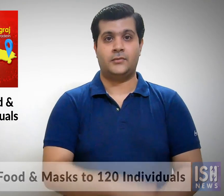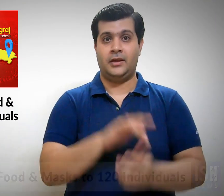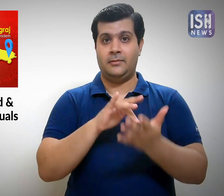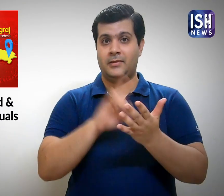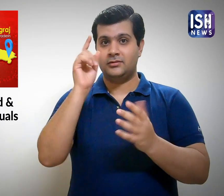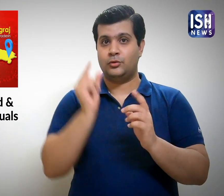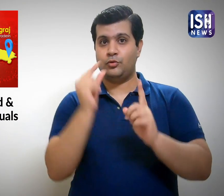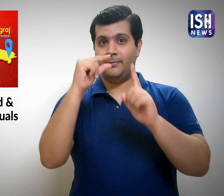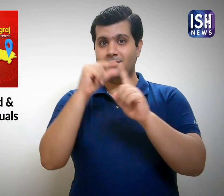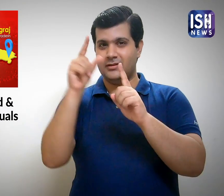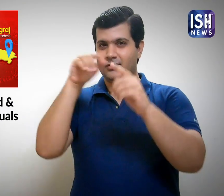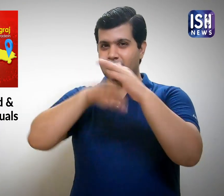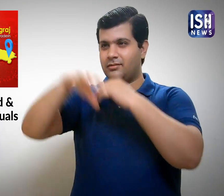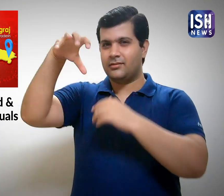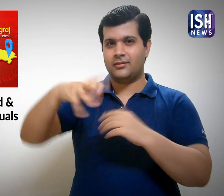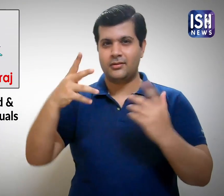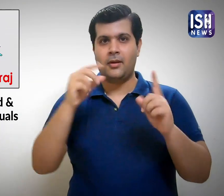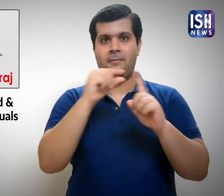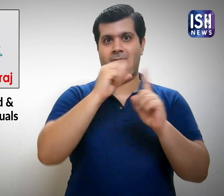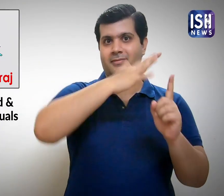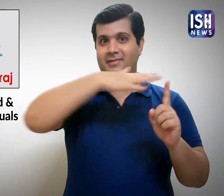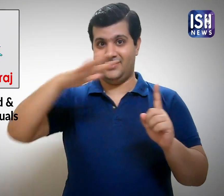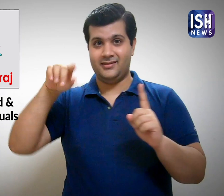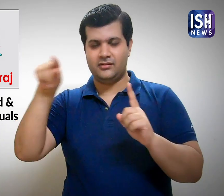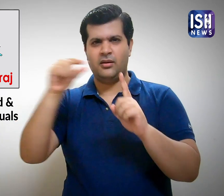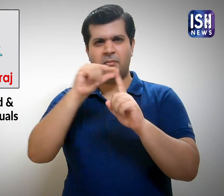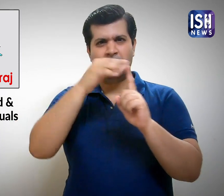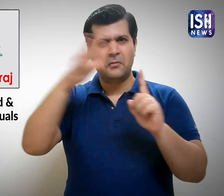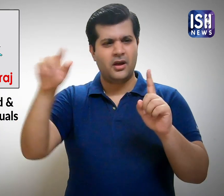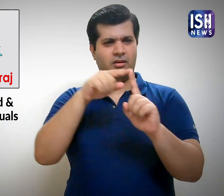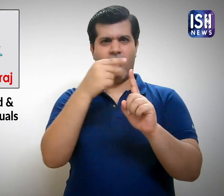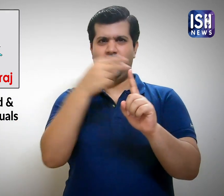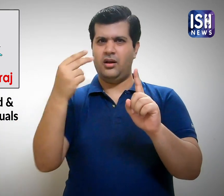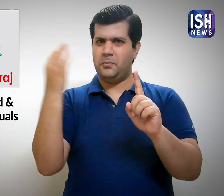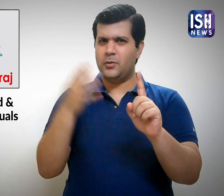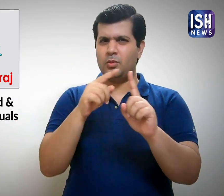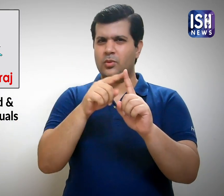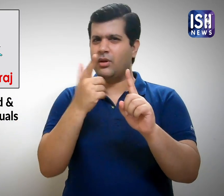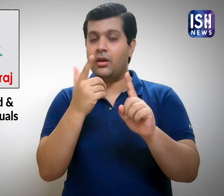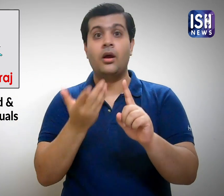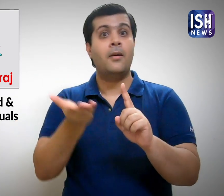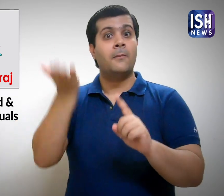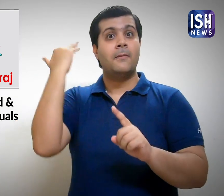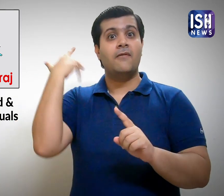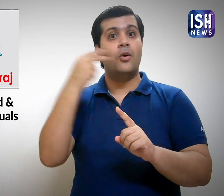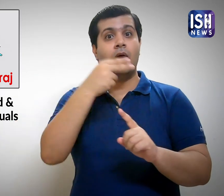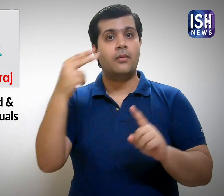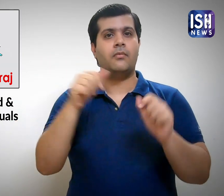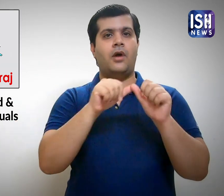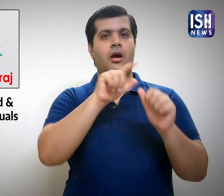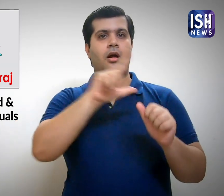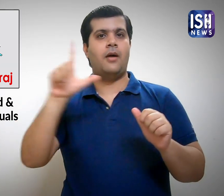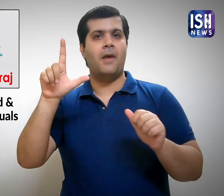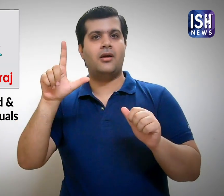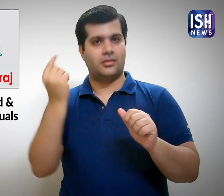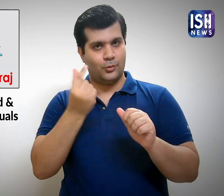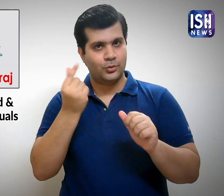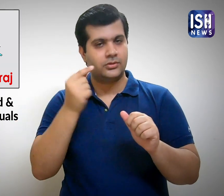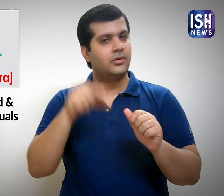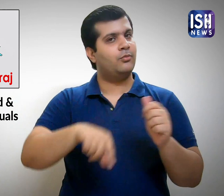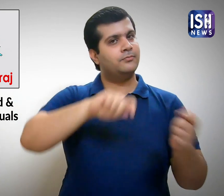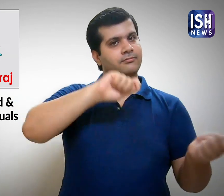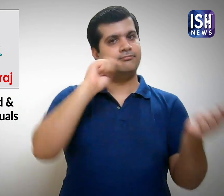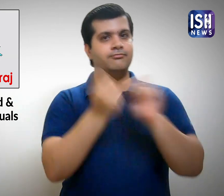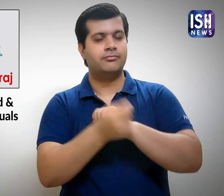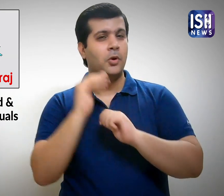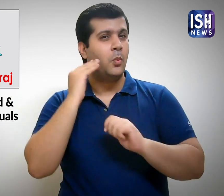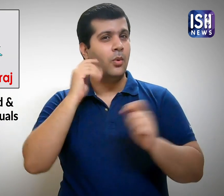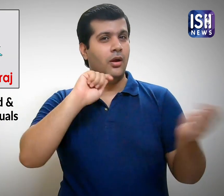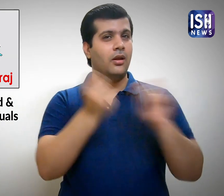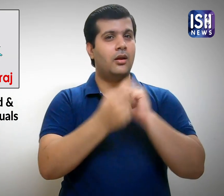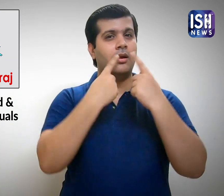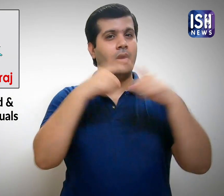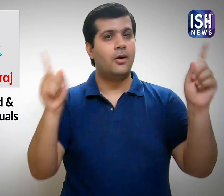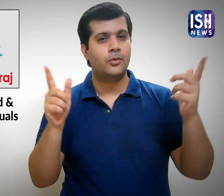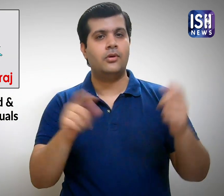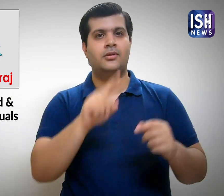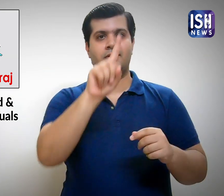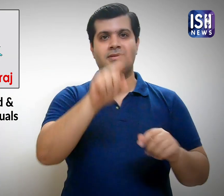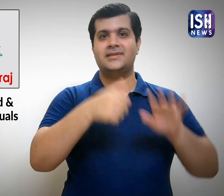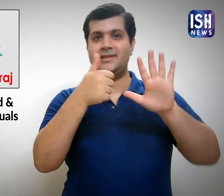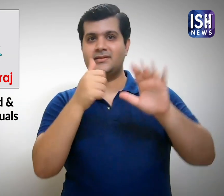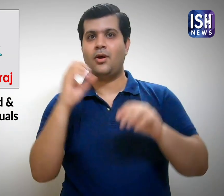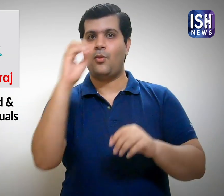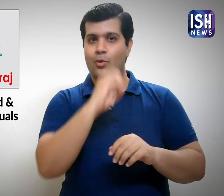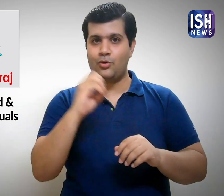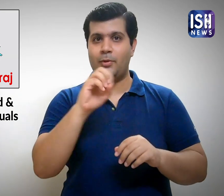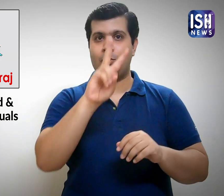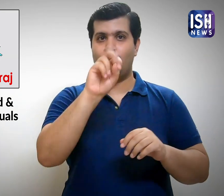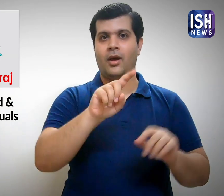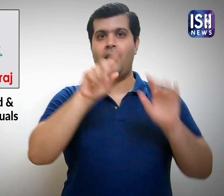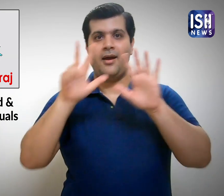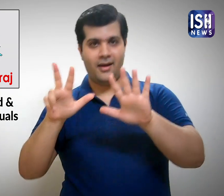Allahabad in Uttar Pradesh was renamed Prayagraj on 16th October 2018.